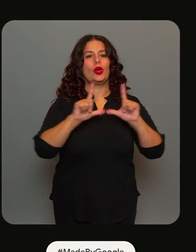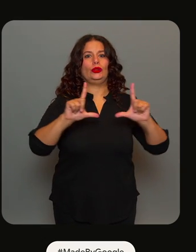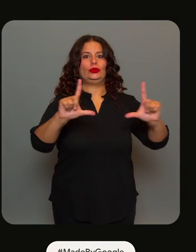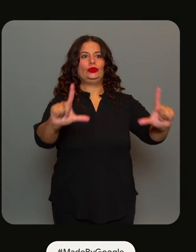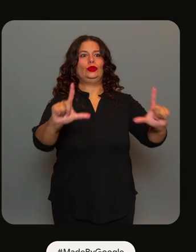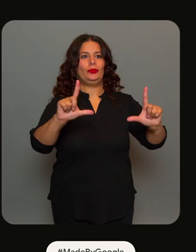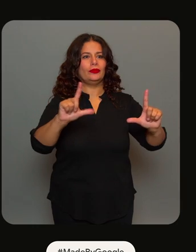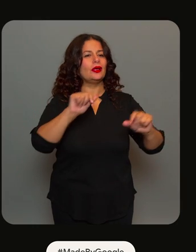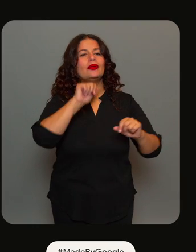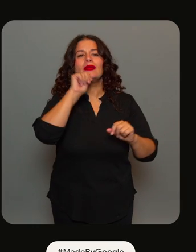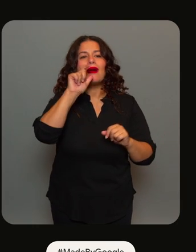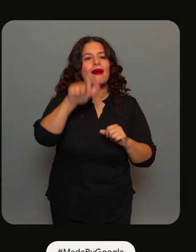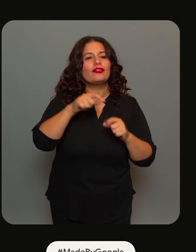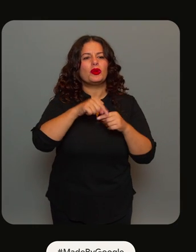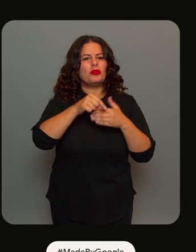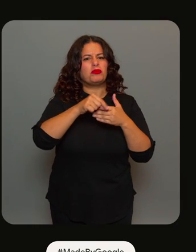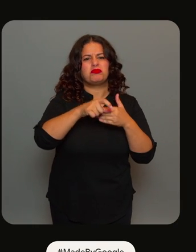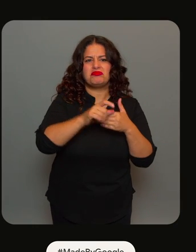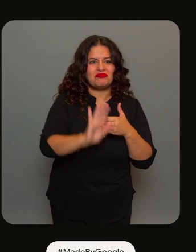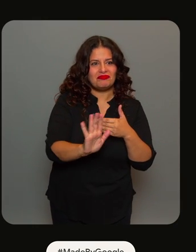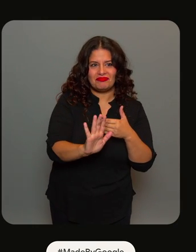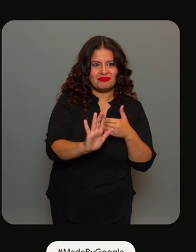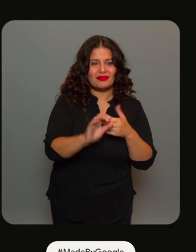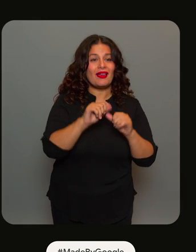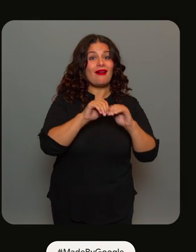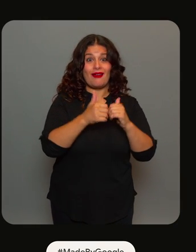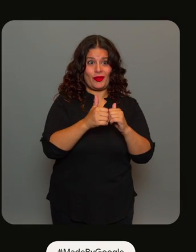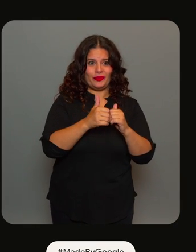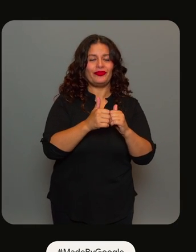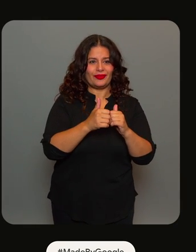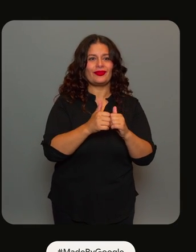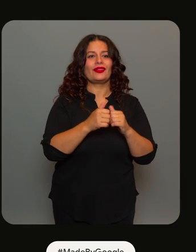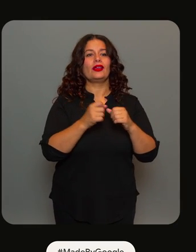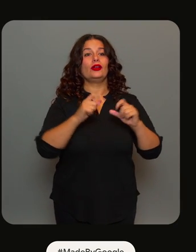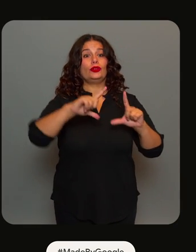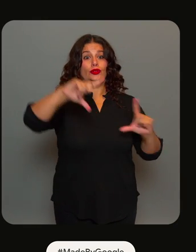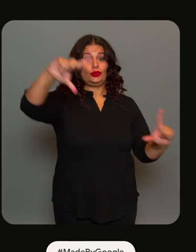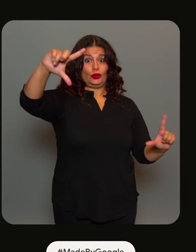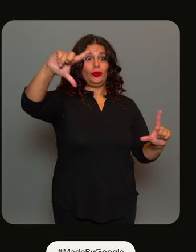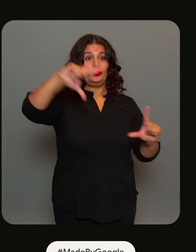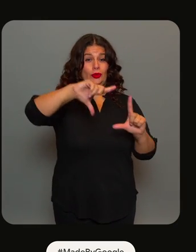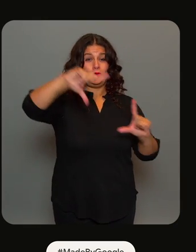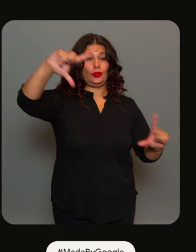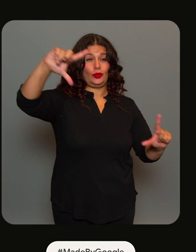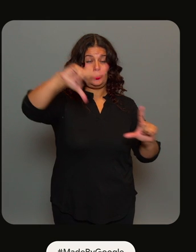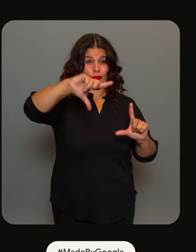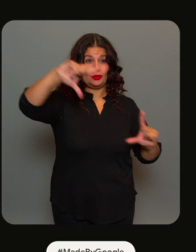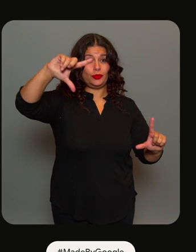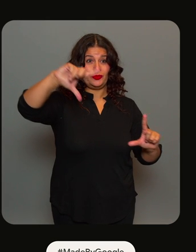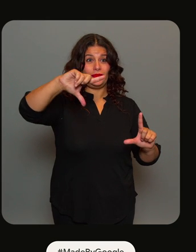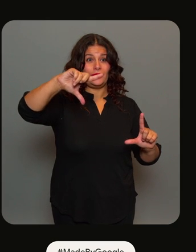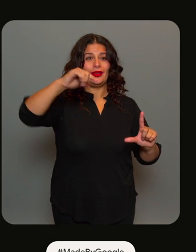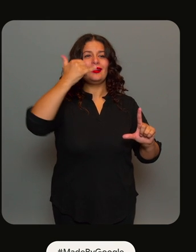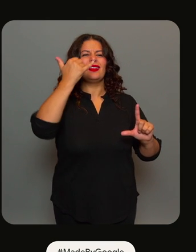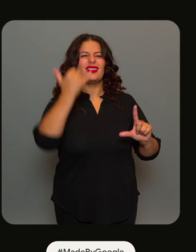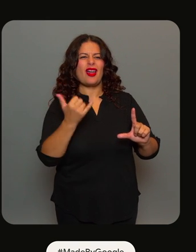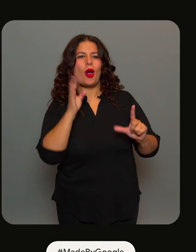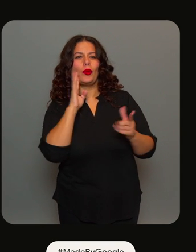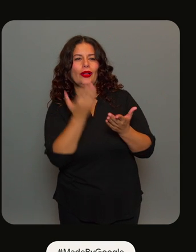Super Res Zoom has delivered amazing zoom photos since Pixel 3, and this year we've re-engineered it to go even